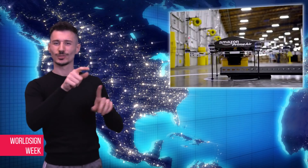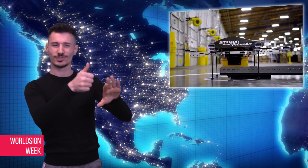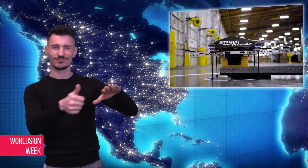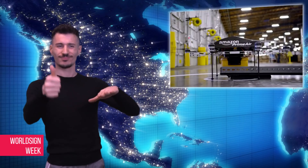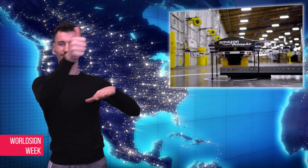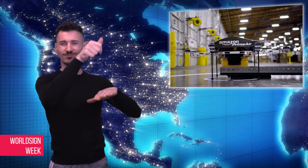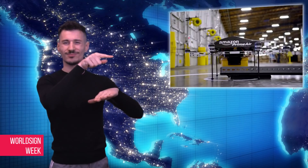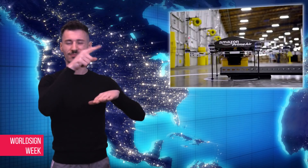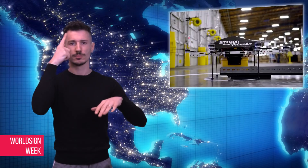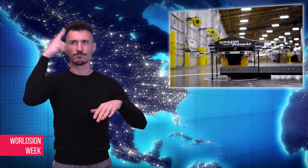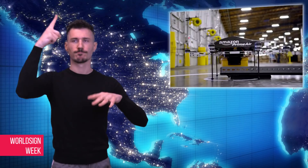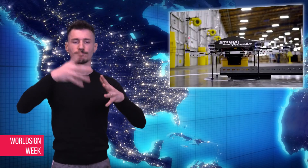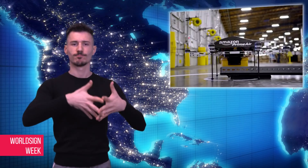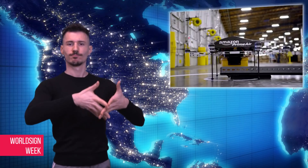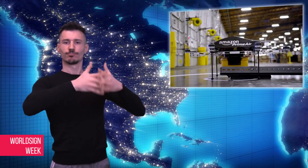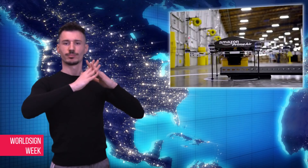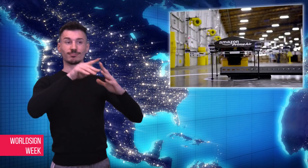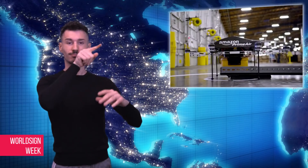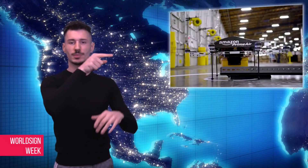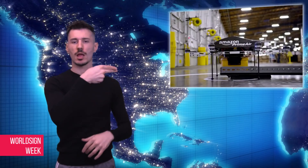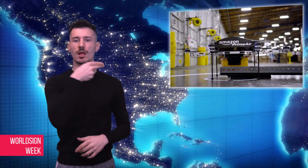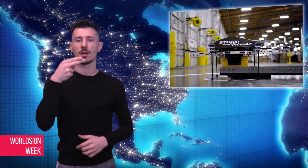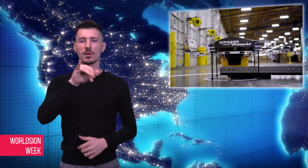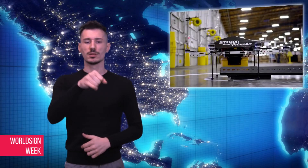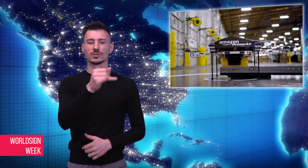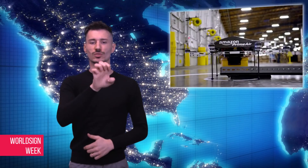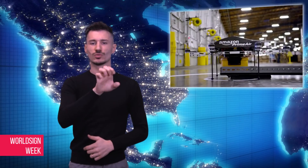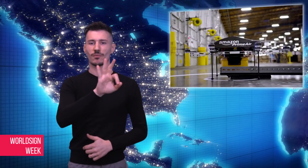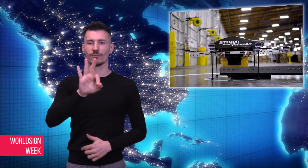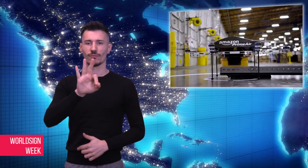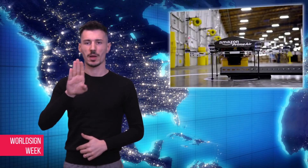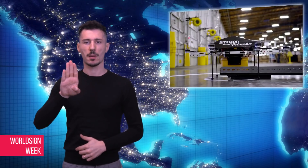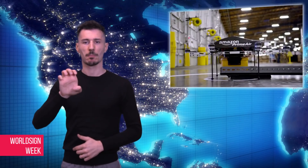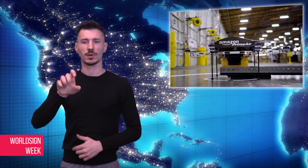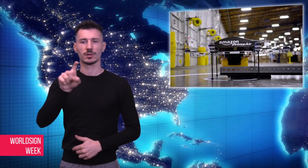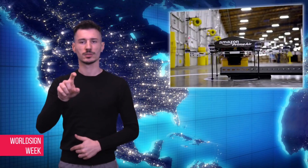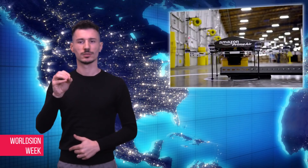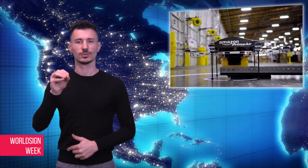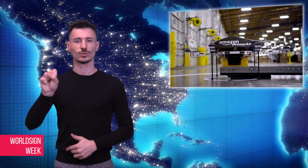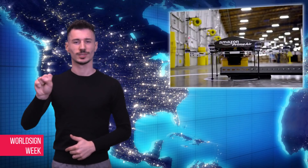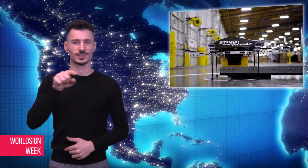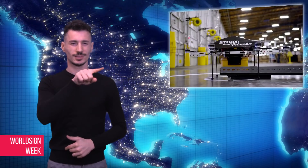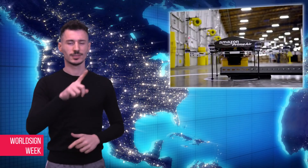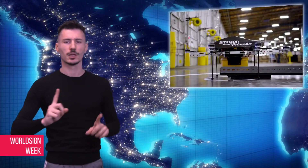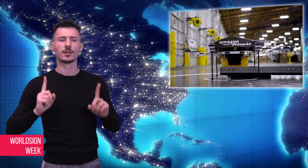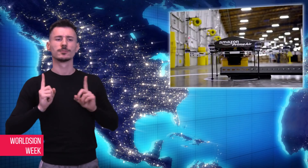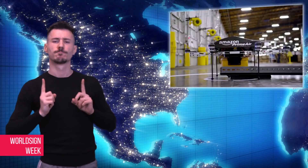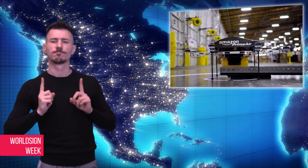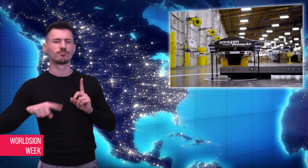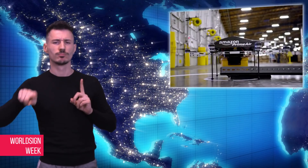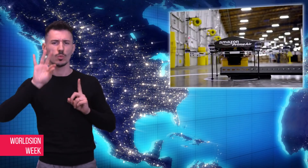Amazon founder Jeff Bezos made five years ago to deliver Amazon